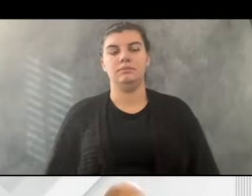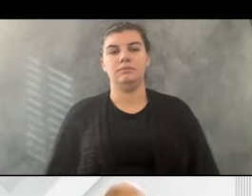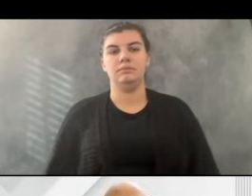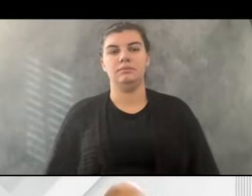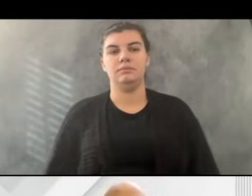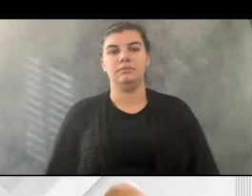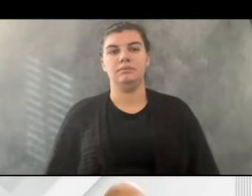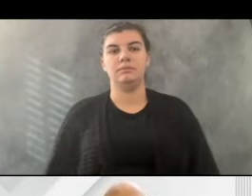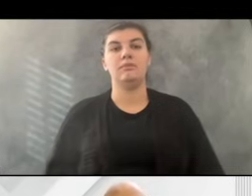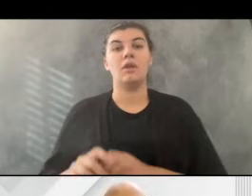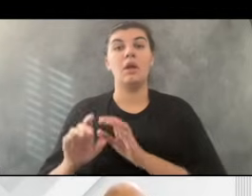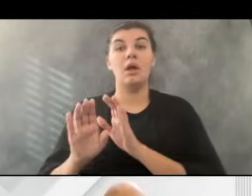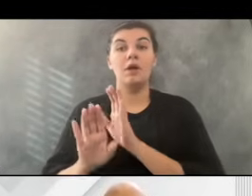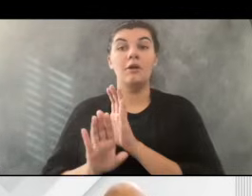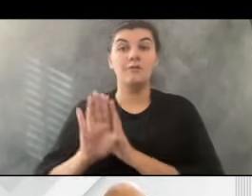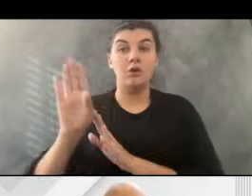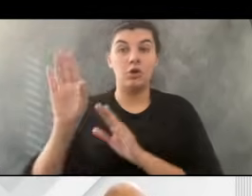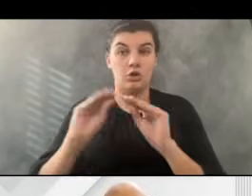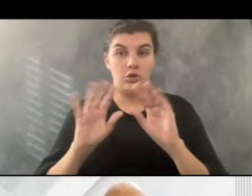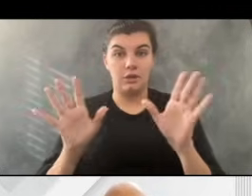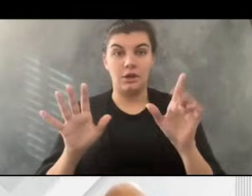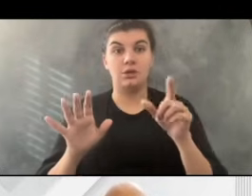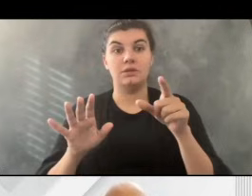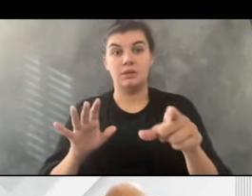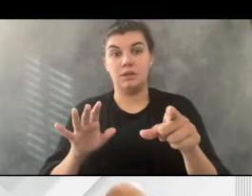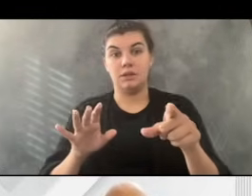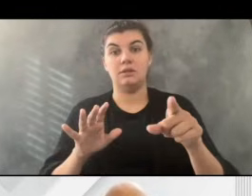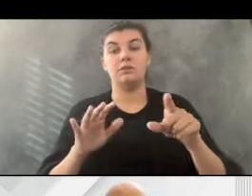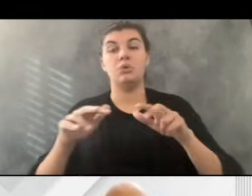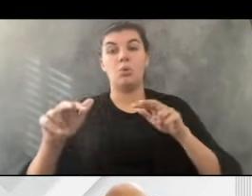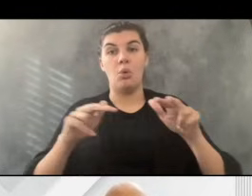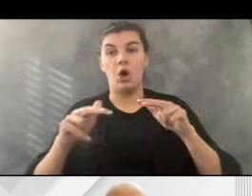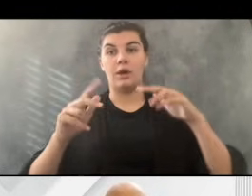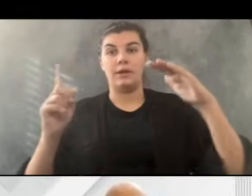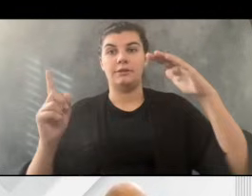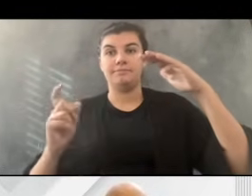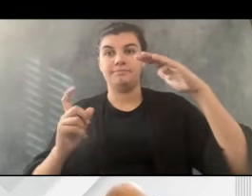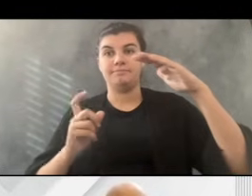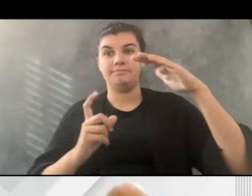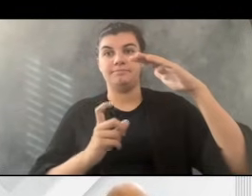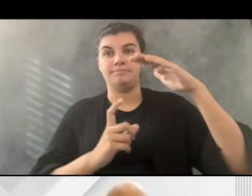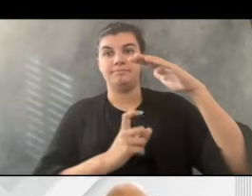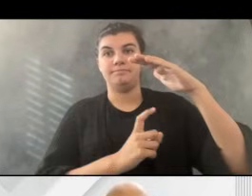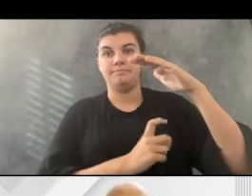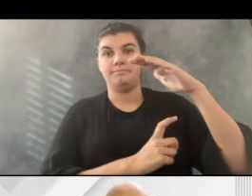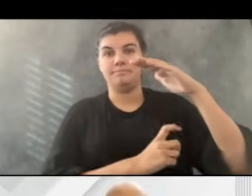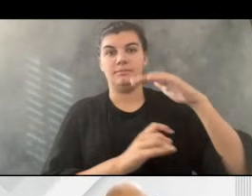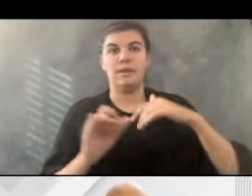Vertical clearance: this is where you're walking under something like maybe an exposed stairway or